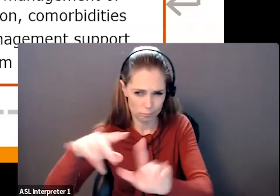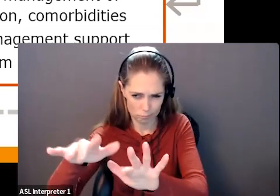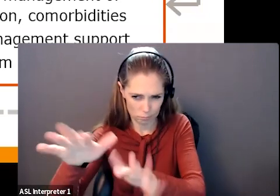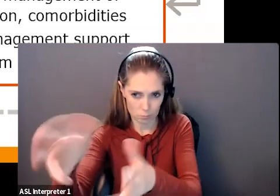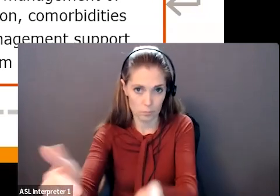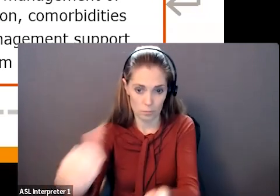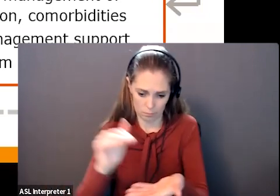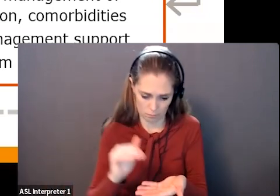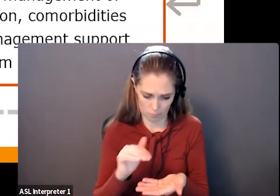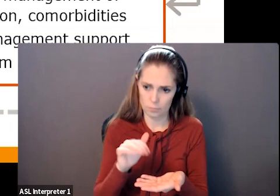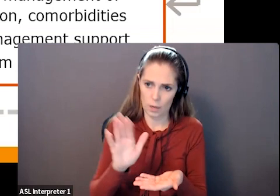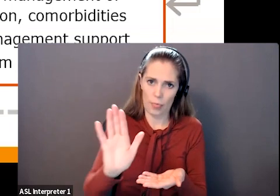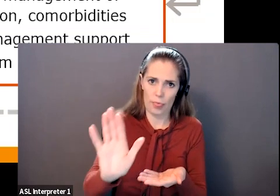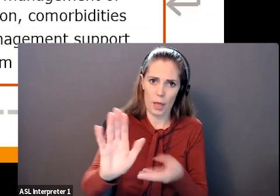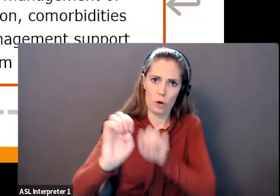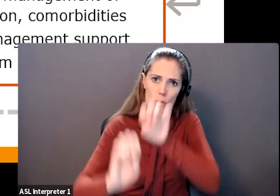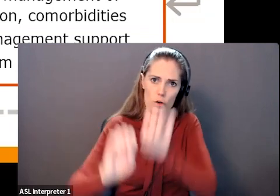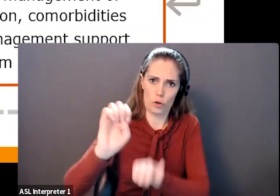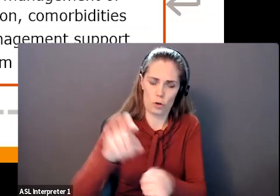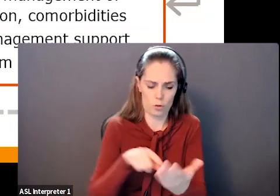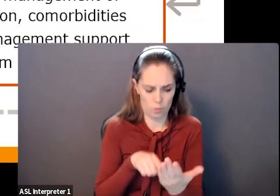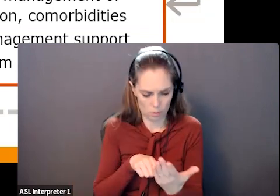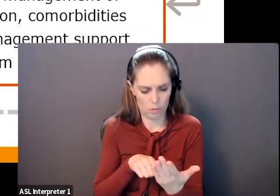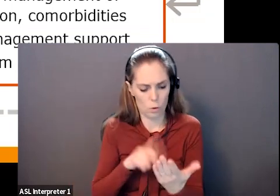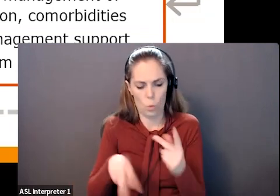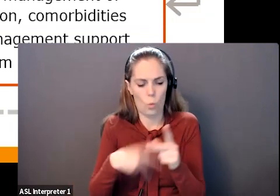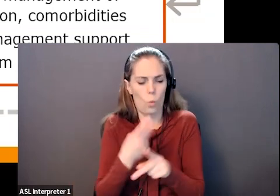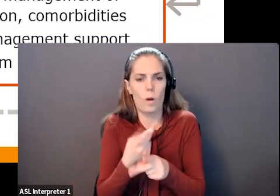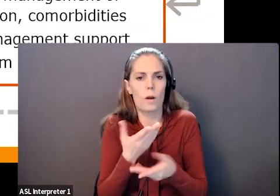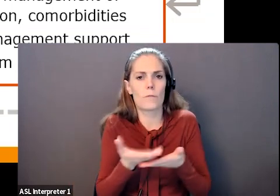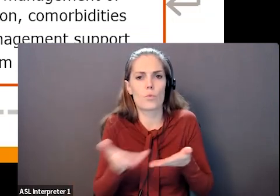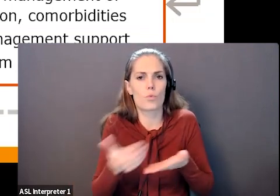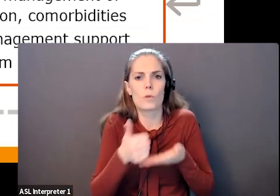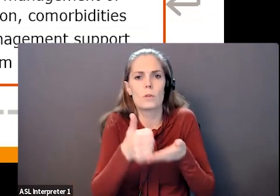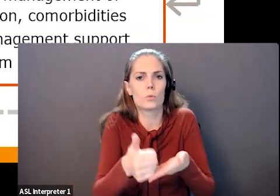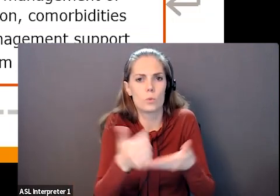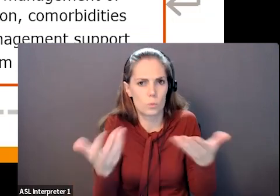resources we need we also have a rehabilitation program so we've got specialty interdisciplinary